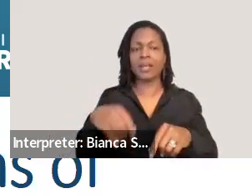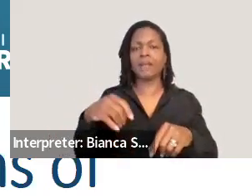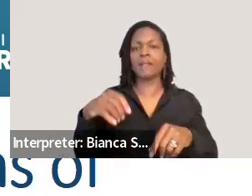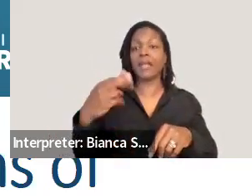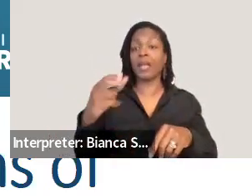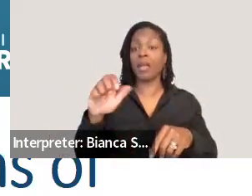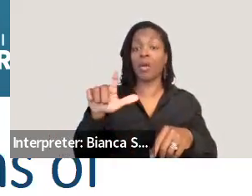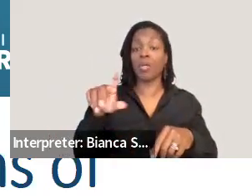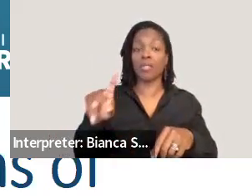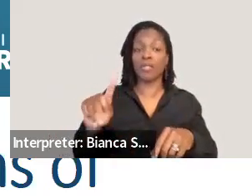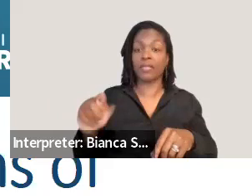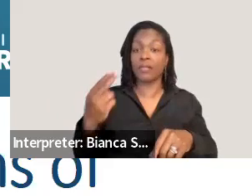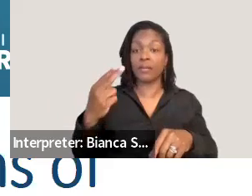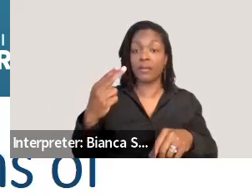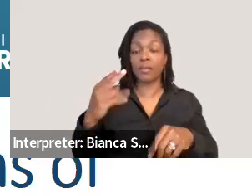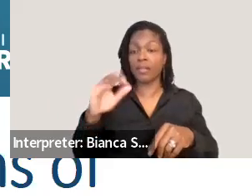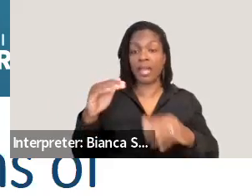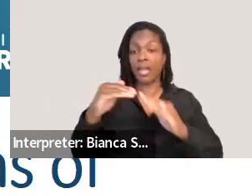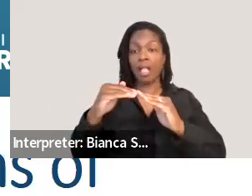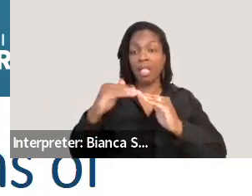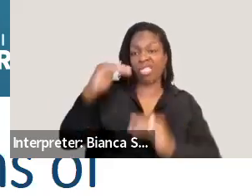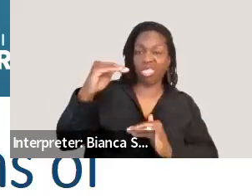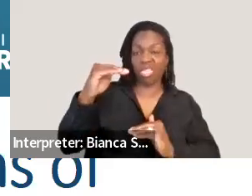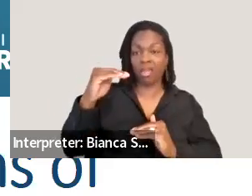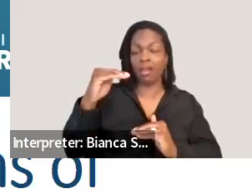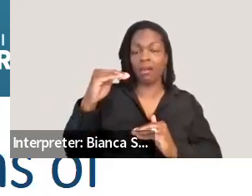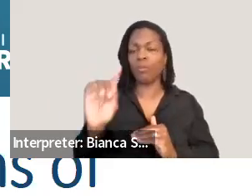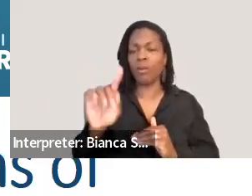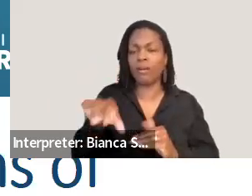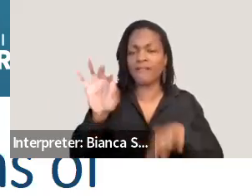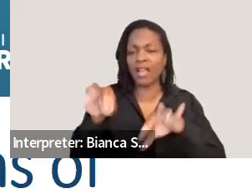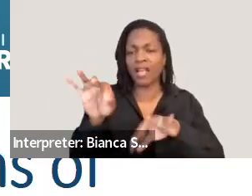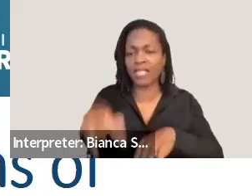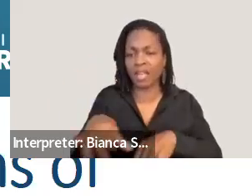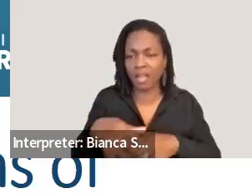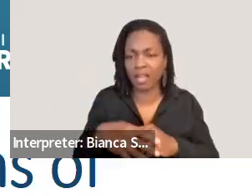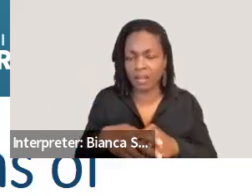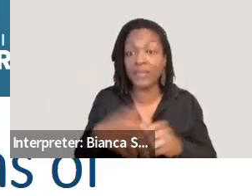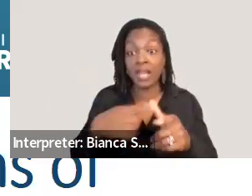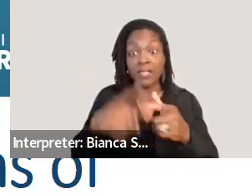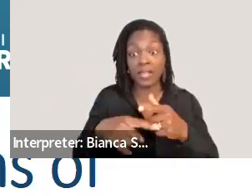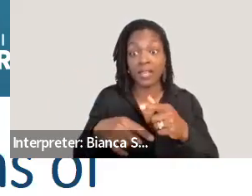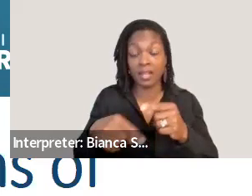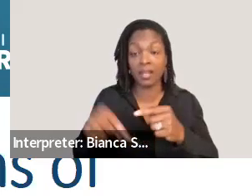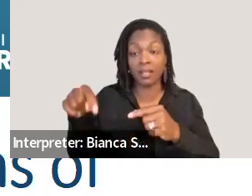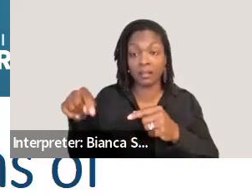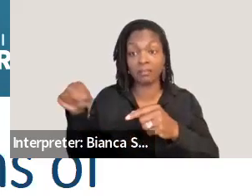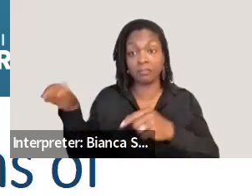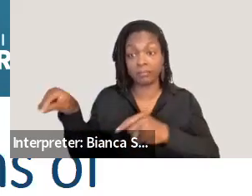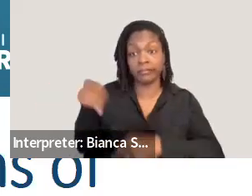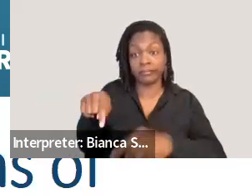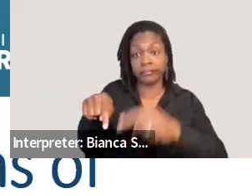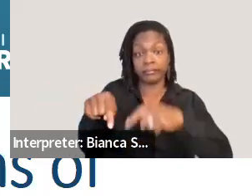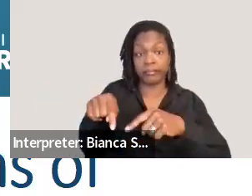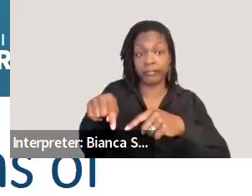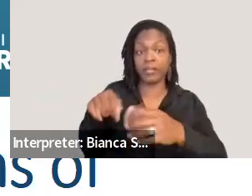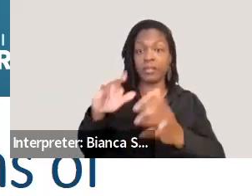The Shah helps us to kind of point to those things. And then work backwards from those, okay, what medical conditions lead to those health inequities.